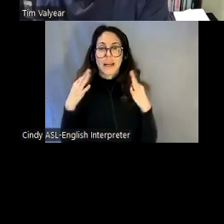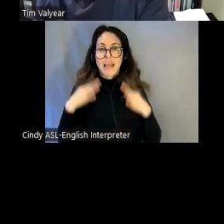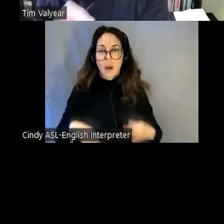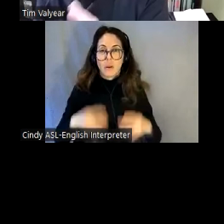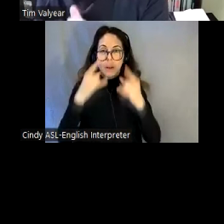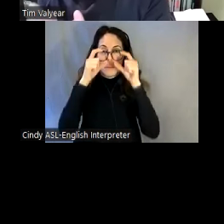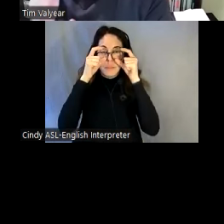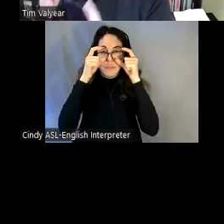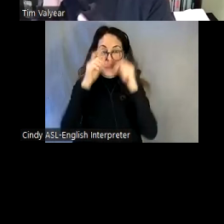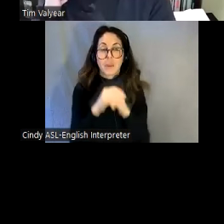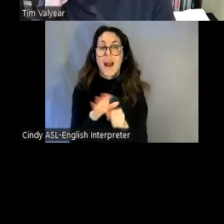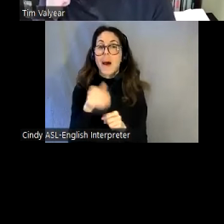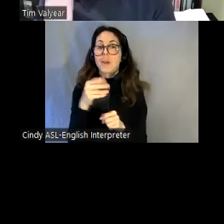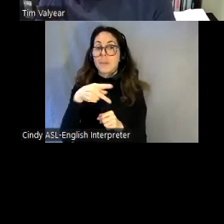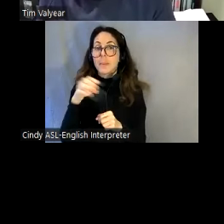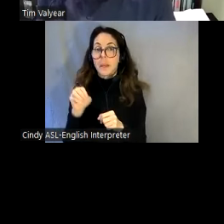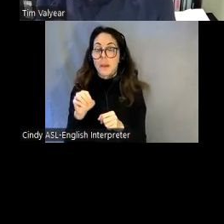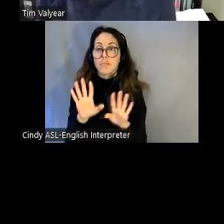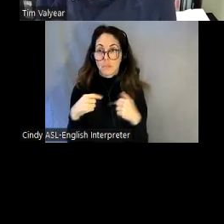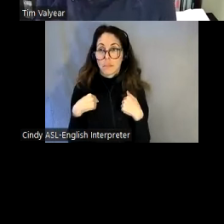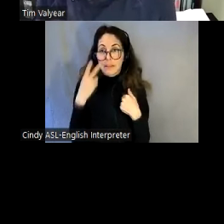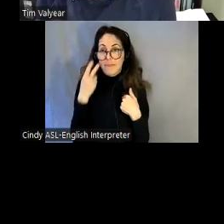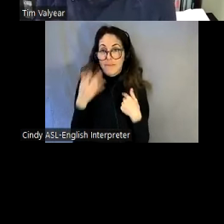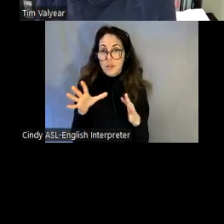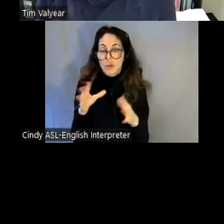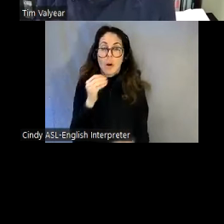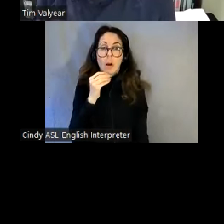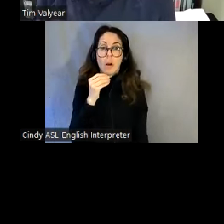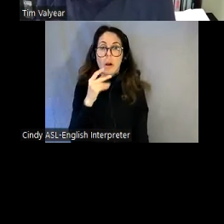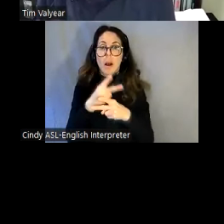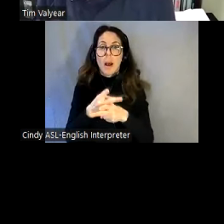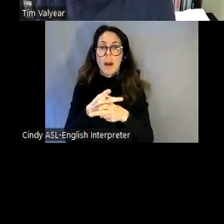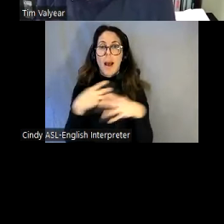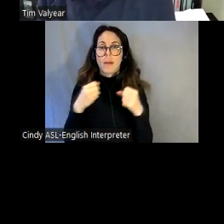mask fit tested where you are tested for a proper mask. Isolation gown, gloves, and eye protection. Other